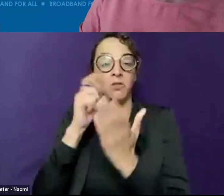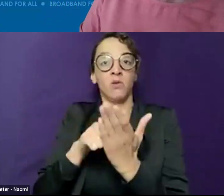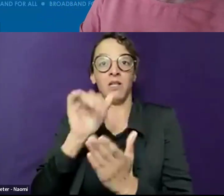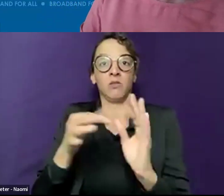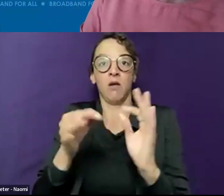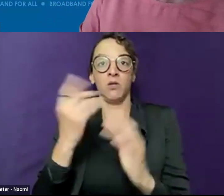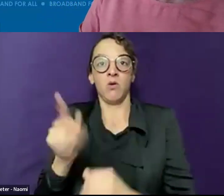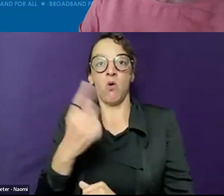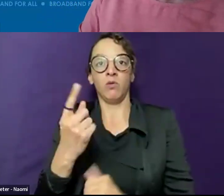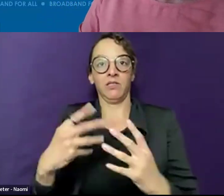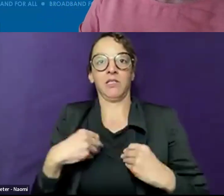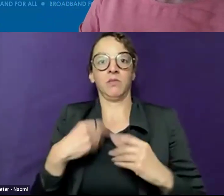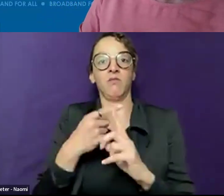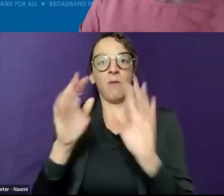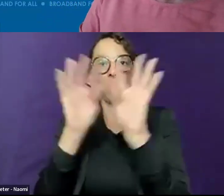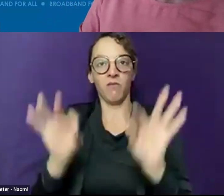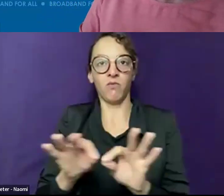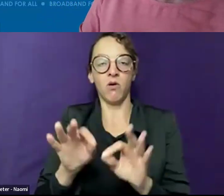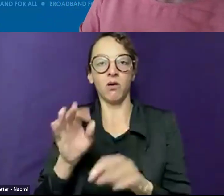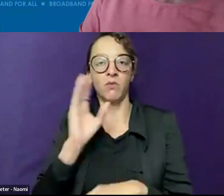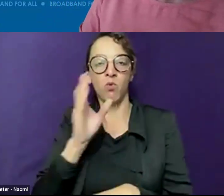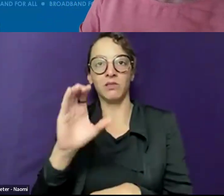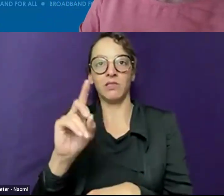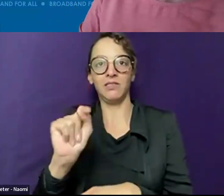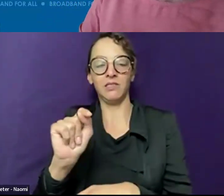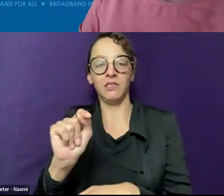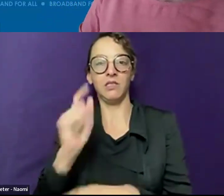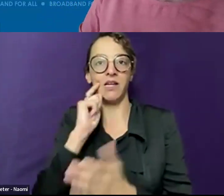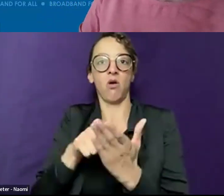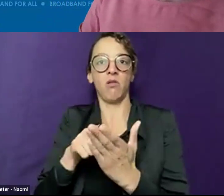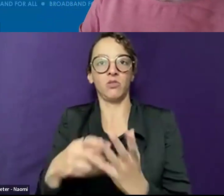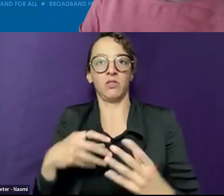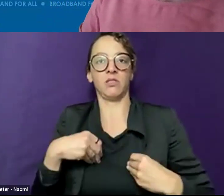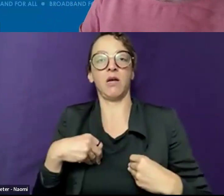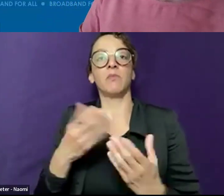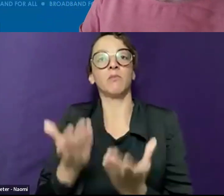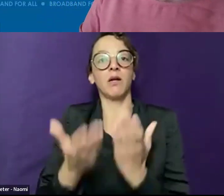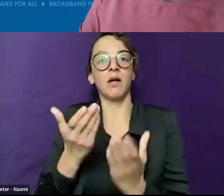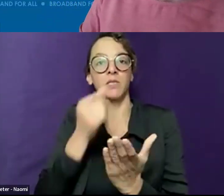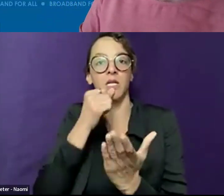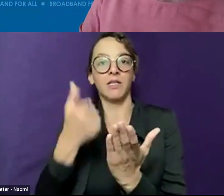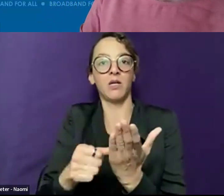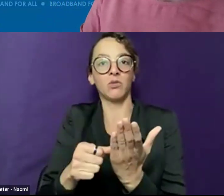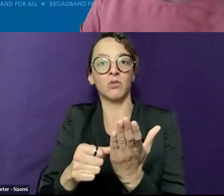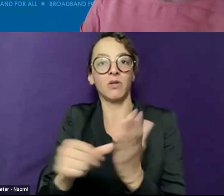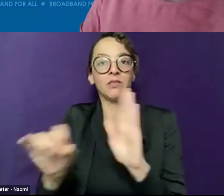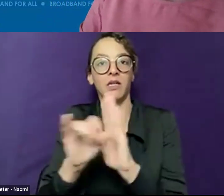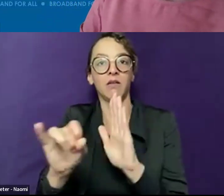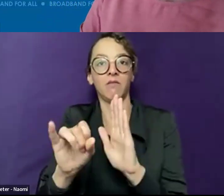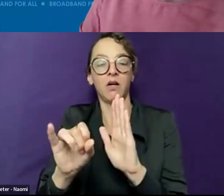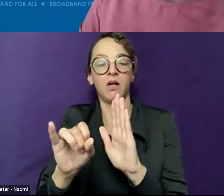the form. Will CDT acknowledge or accept, perhaps, a letter identifying and addressing some of the